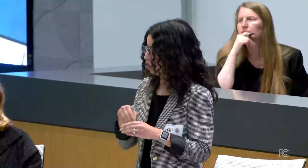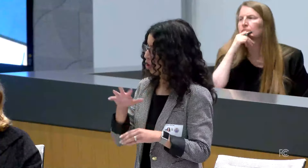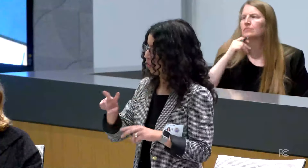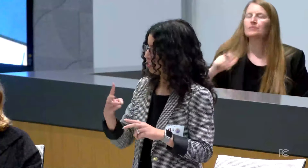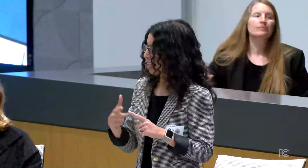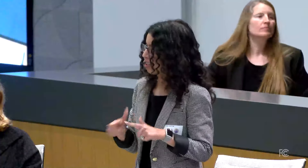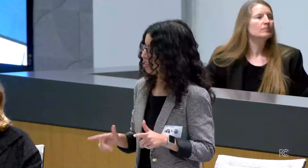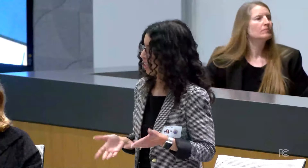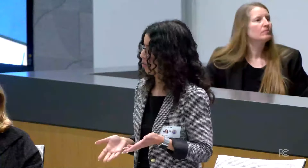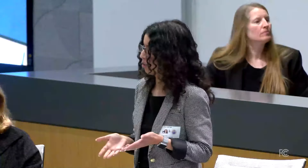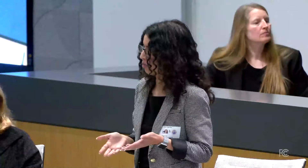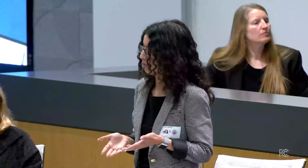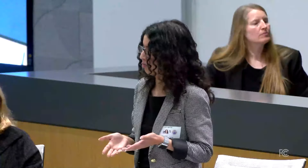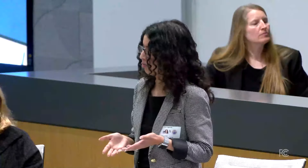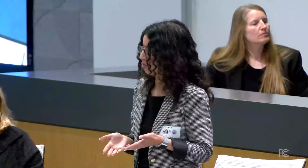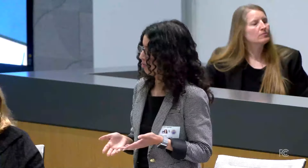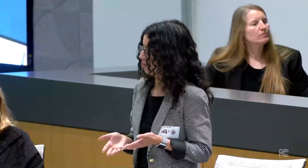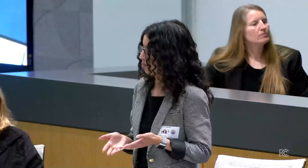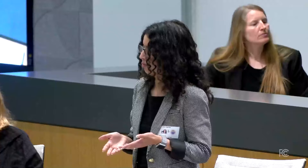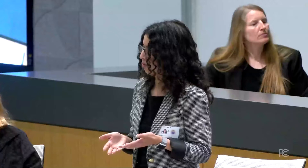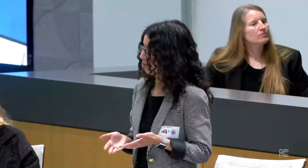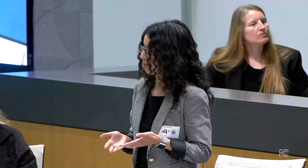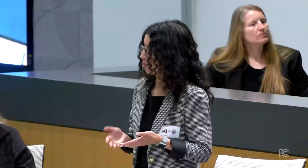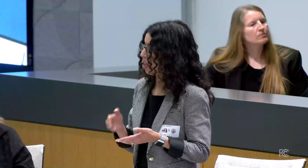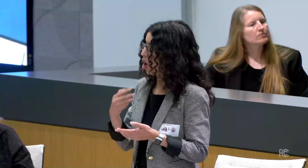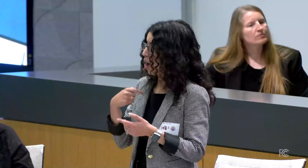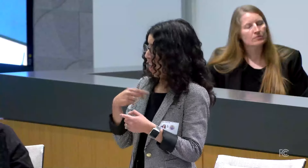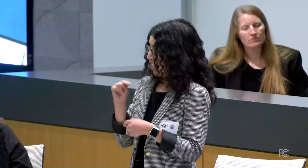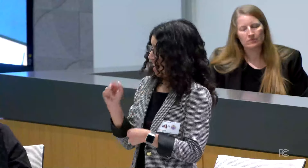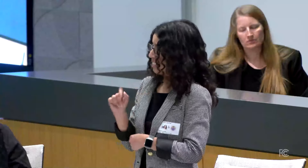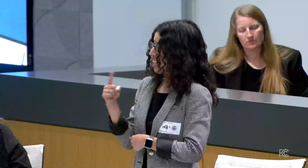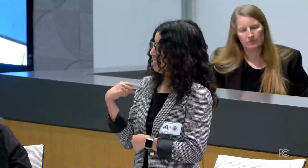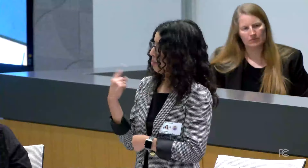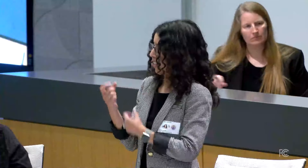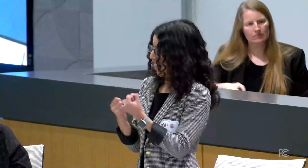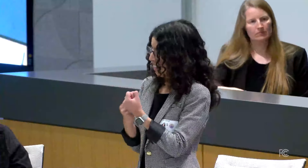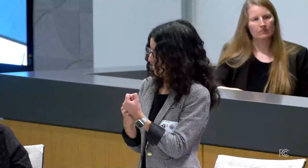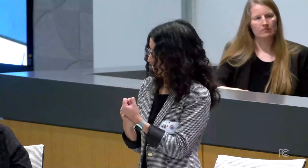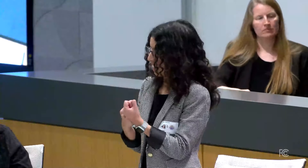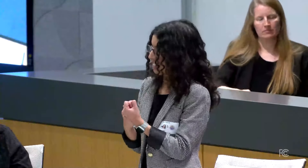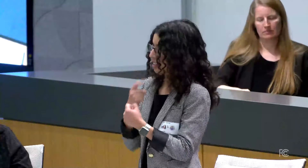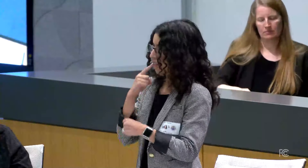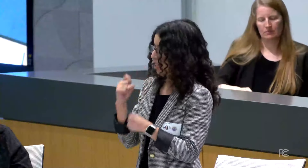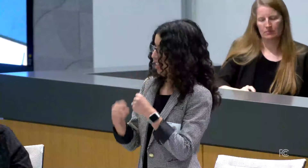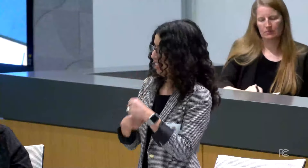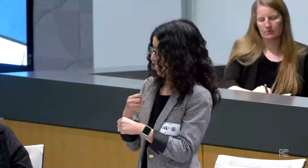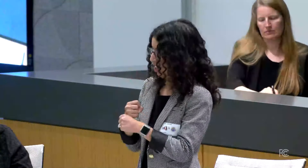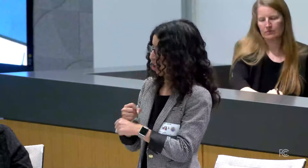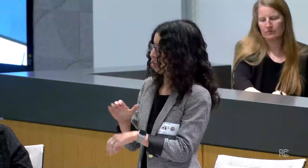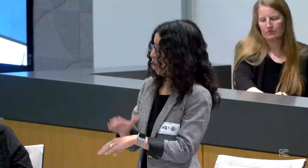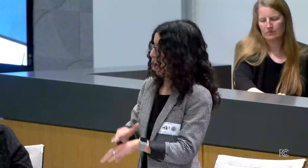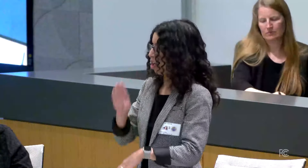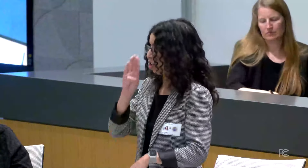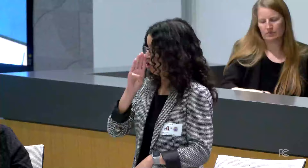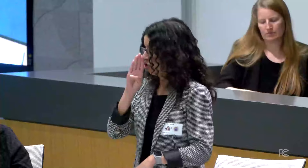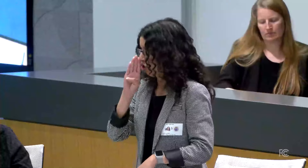TTYS ARE NOT JUST OBSOLETE AS ANNMARIE MENTIONED BUT THEY ARE ALSO BASED ON ENGLISH AND TELLING THE DEAF PERSON -- BUT THEN TELLING